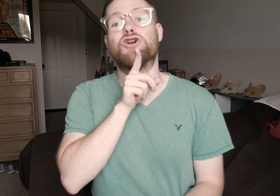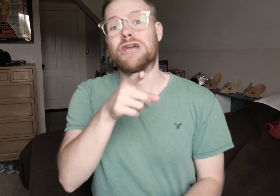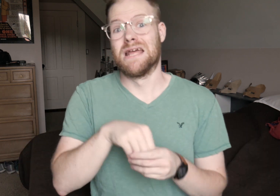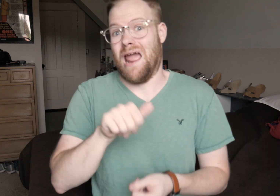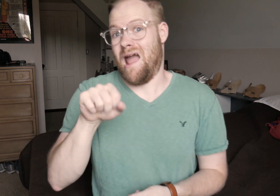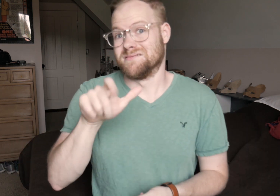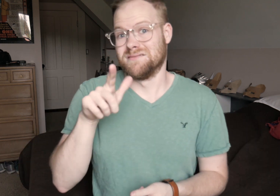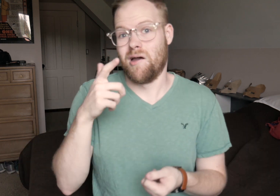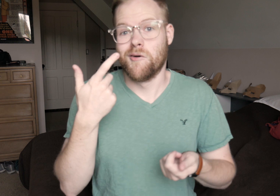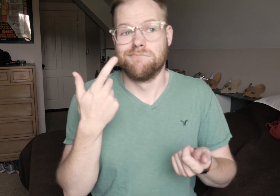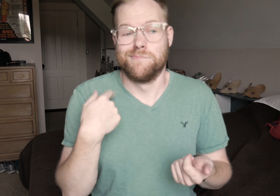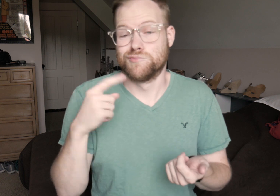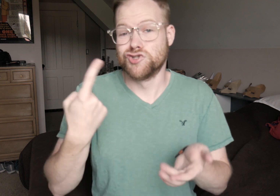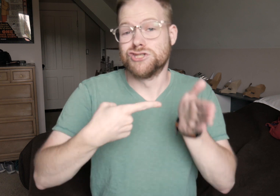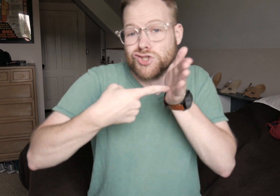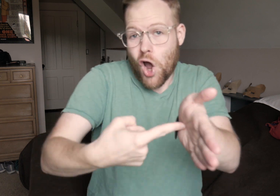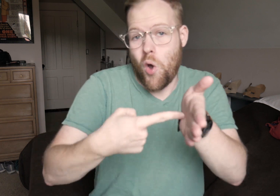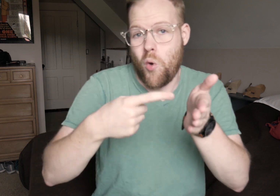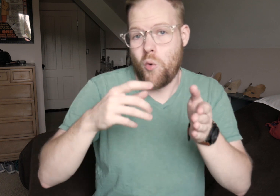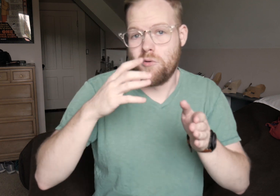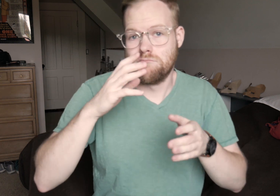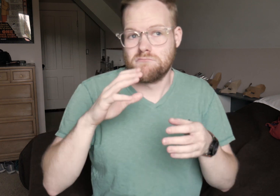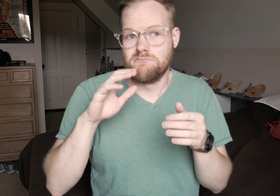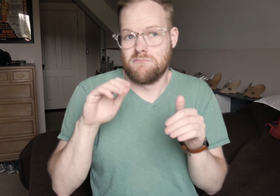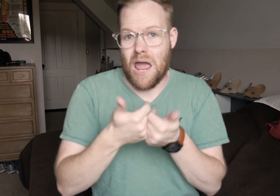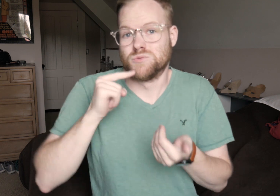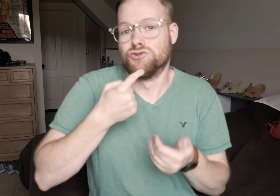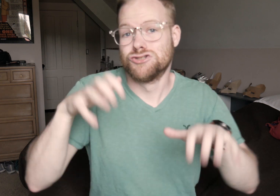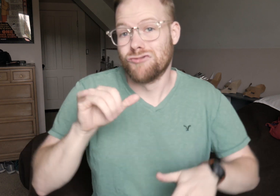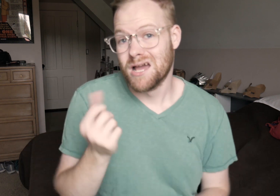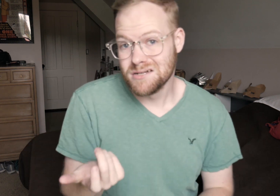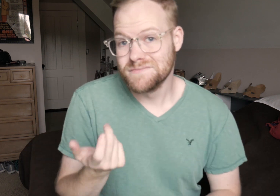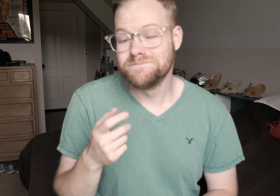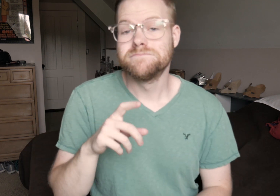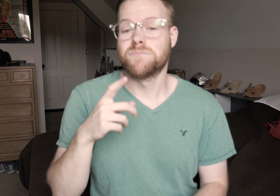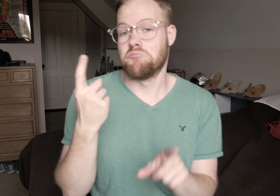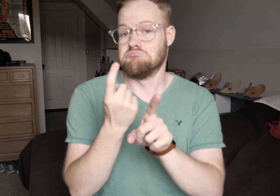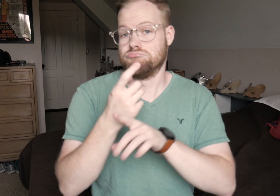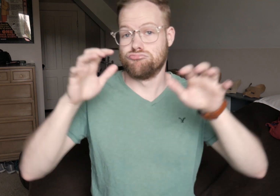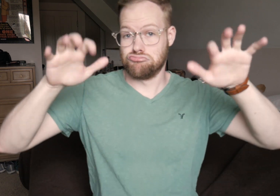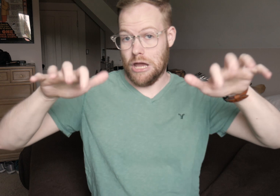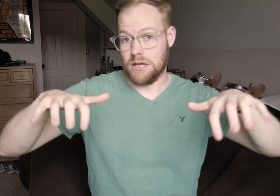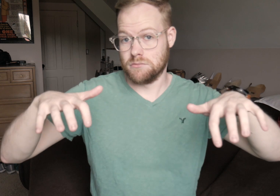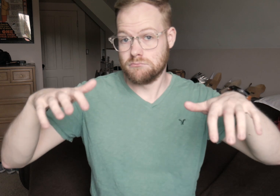Really, in ASL, we just *show* how serious the rain is. Regular rain is like this.